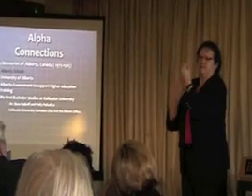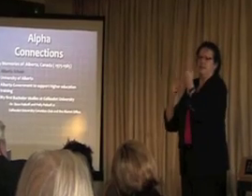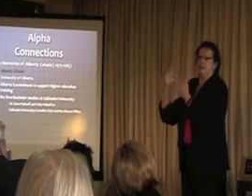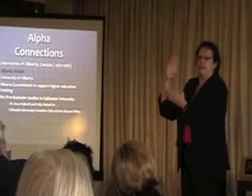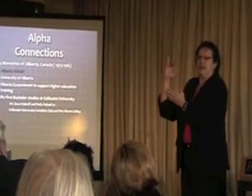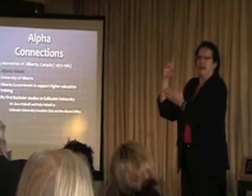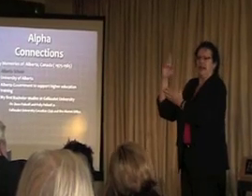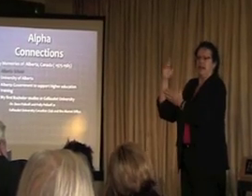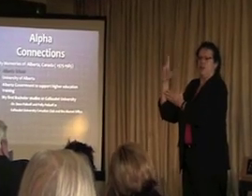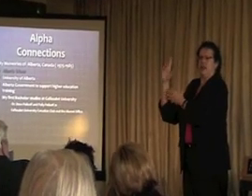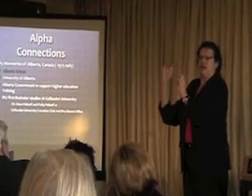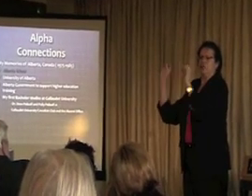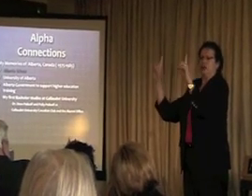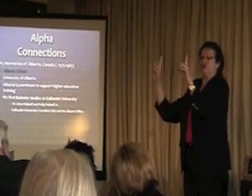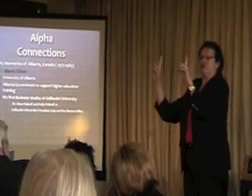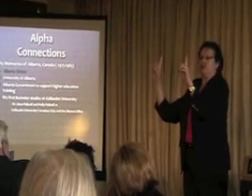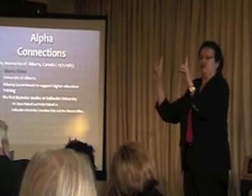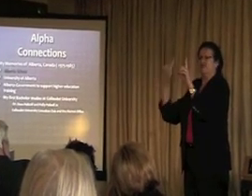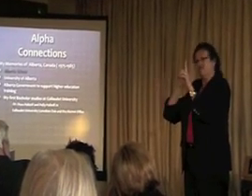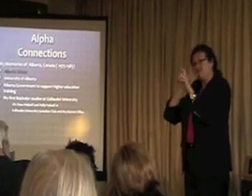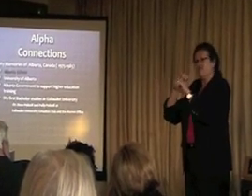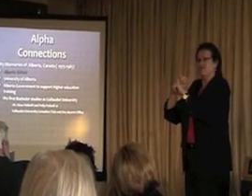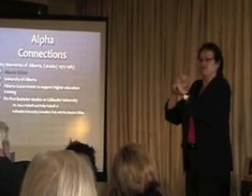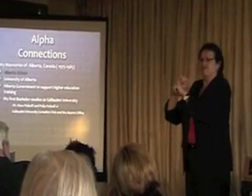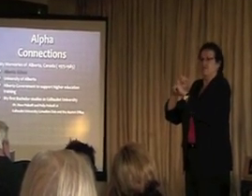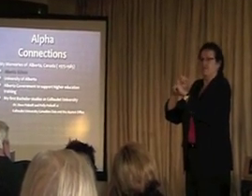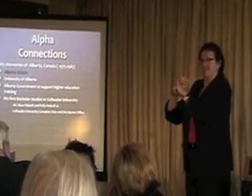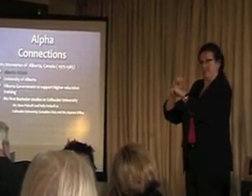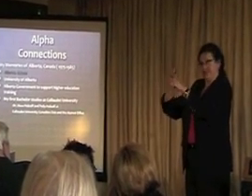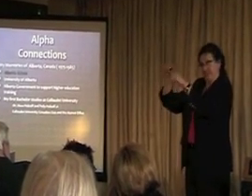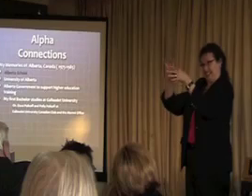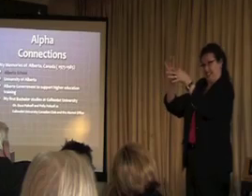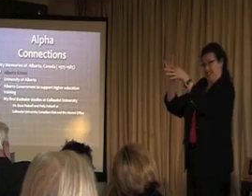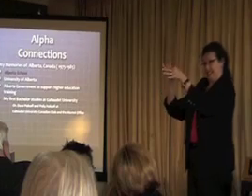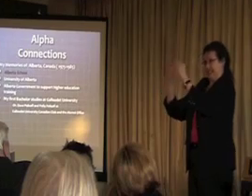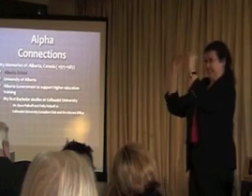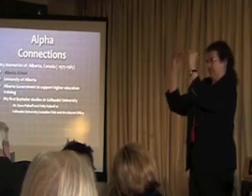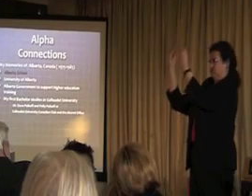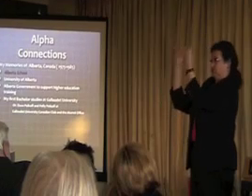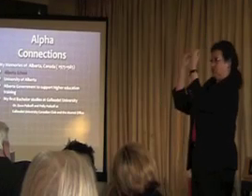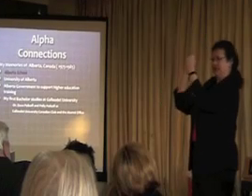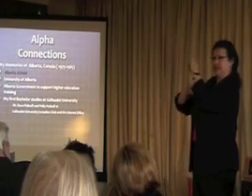Deaf. And that was the first time in my life that I was supposed to a bilingual education.